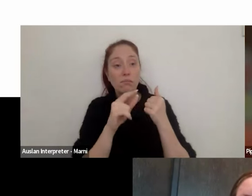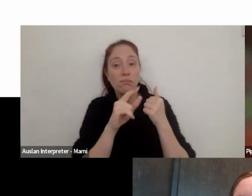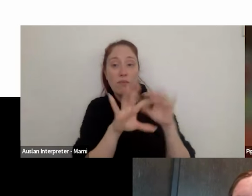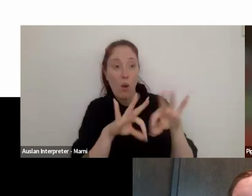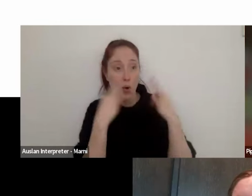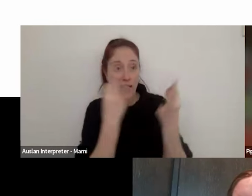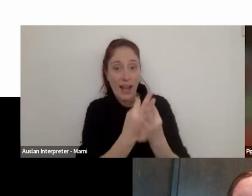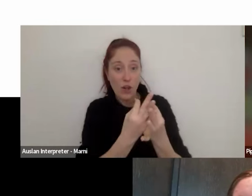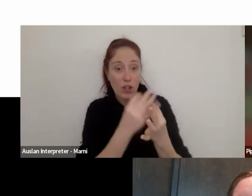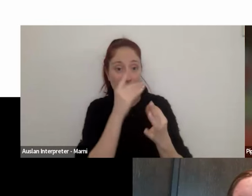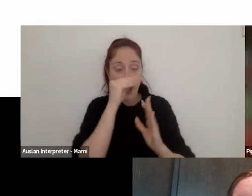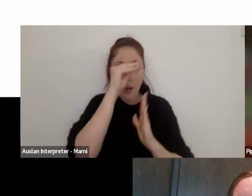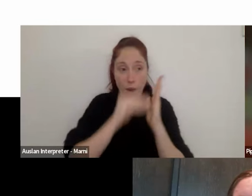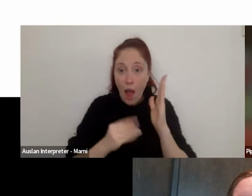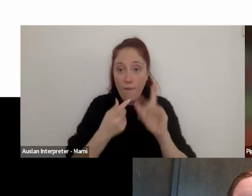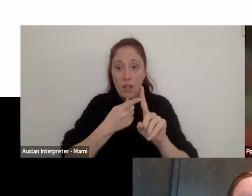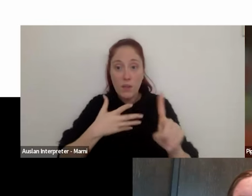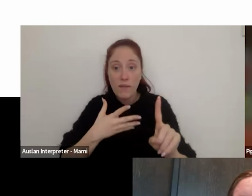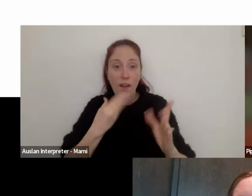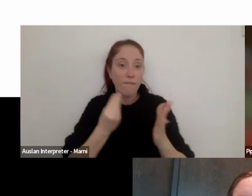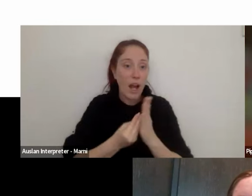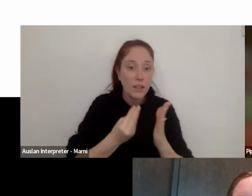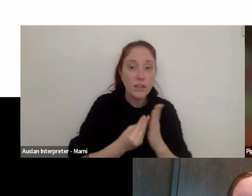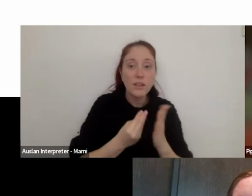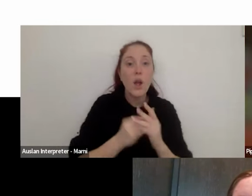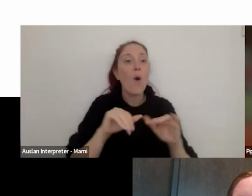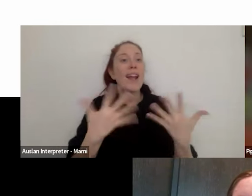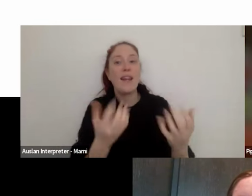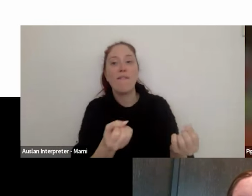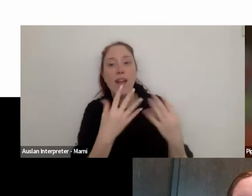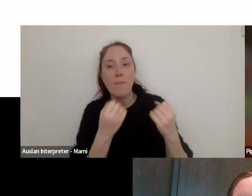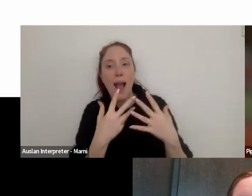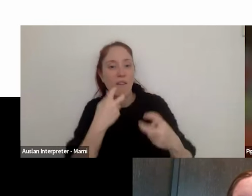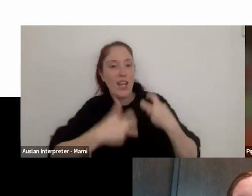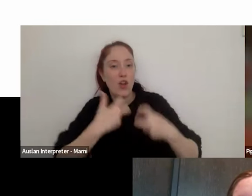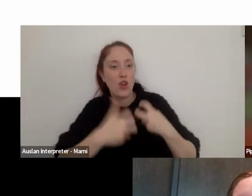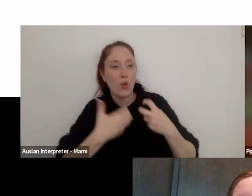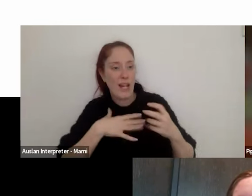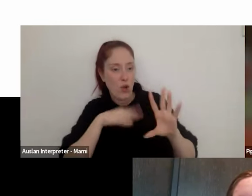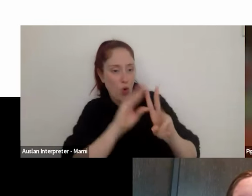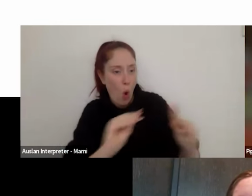with any specific feedback on issues to address, or specific support material that applicants